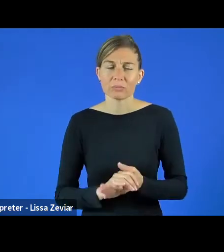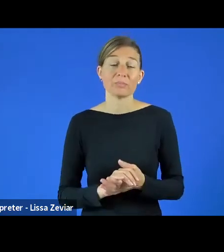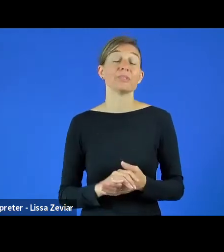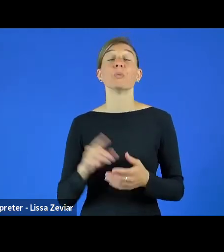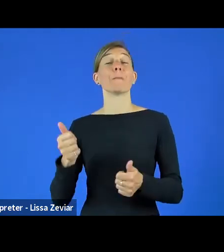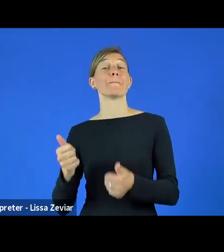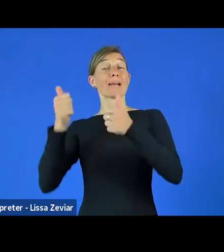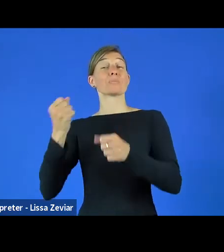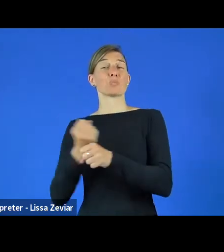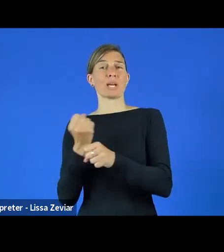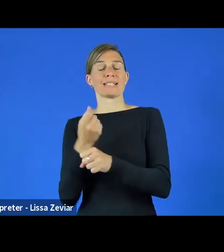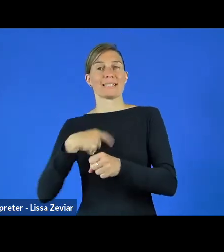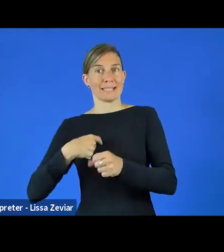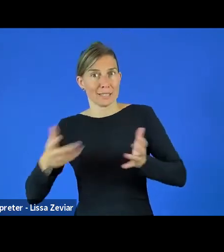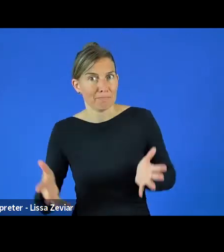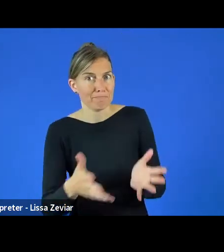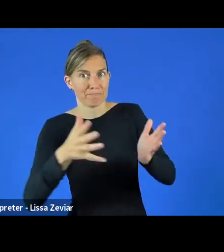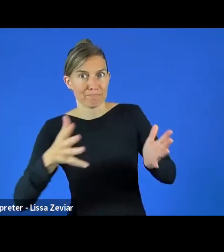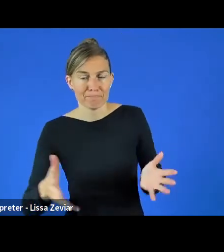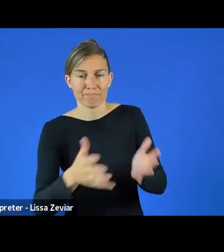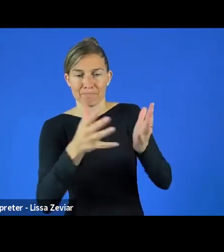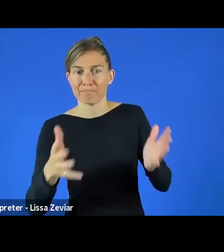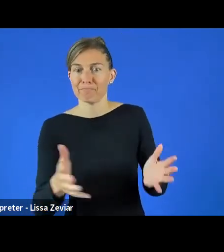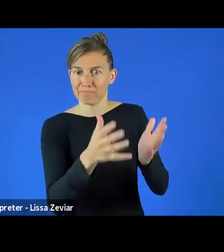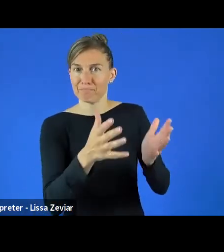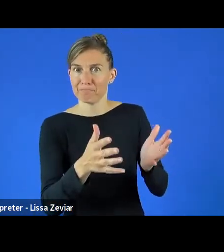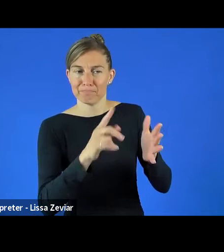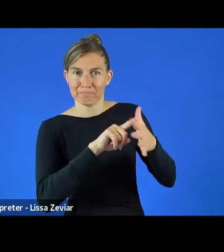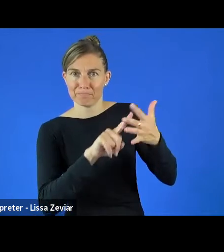I want to emphasize the SAGA website.